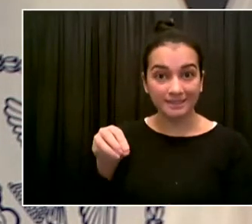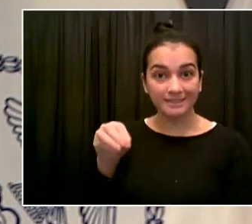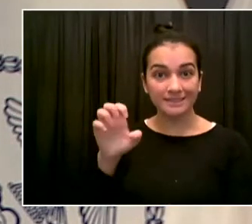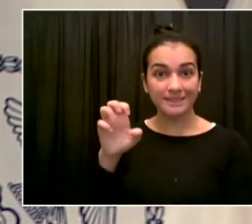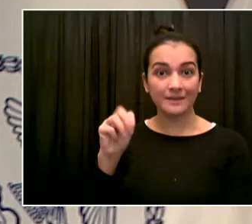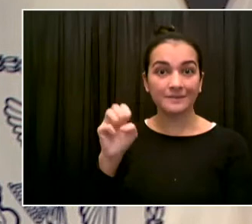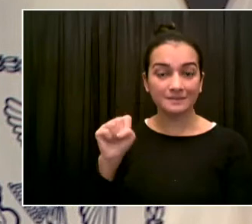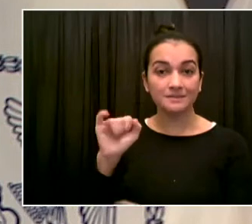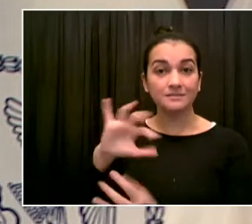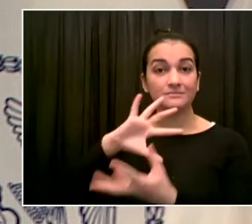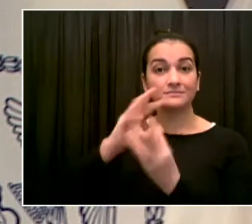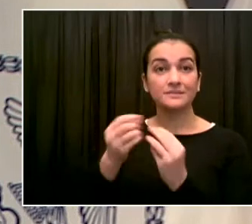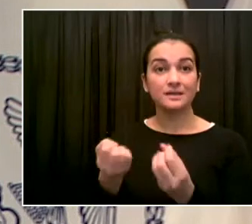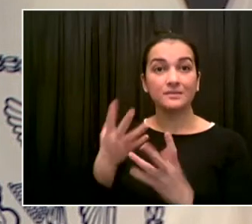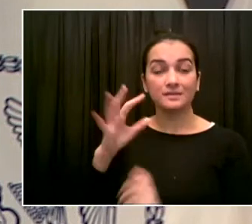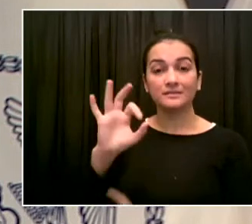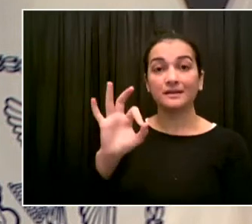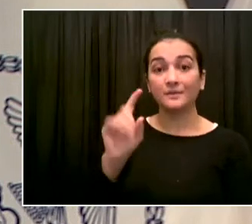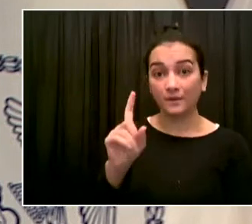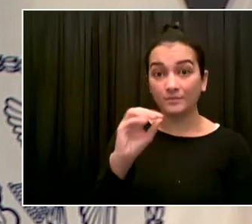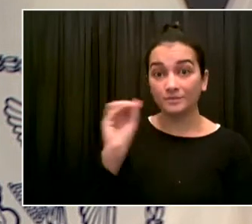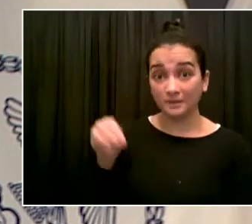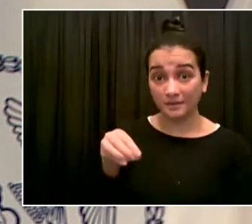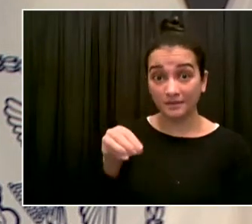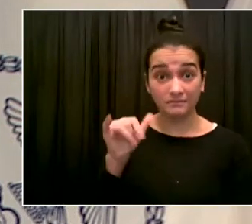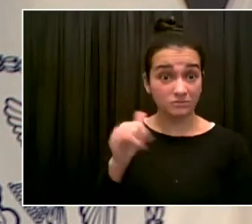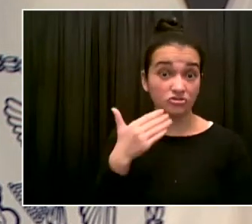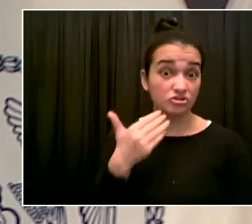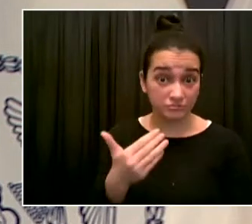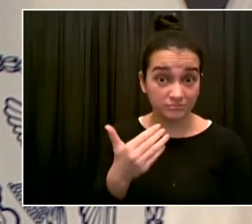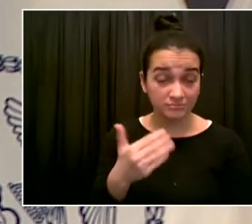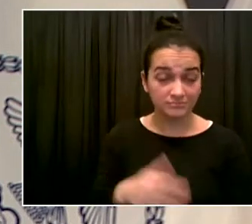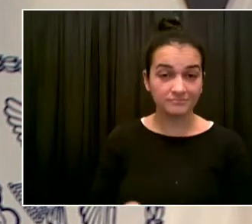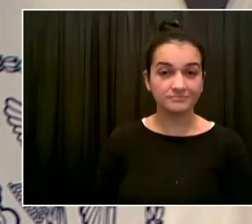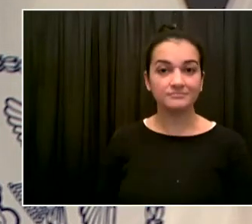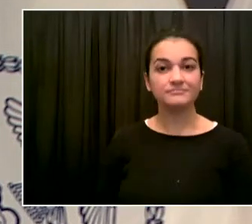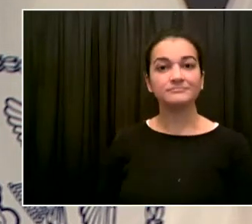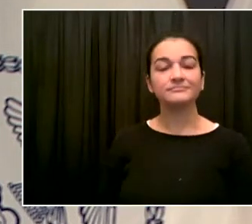DEPARTMENT OVERALL IS 91%. WEHAVE VERY FEW FOLKS NOW ON